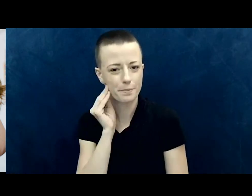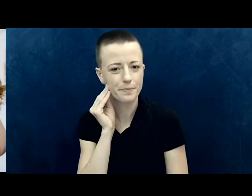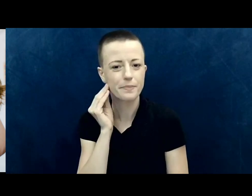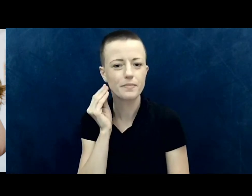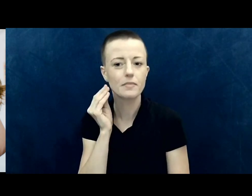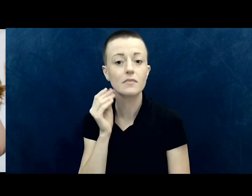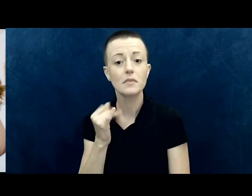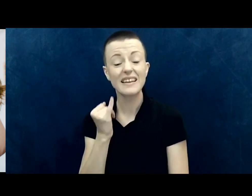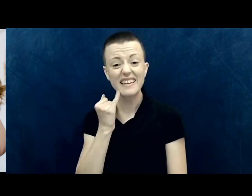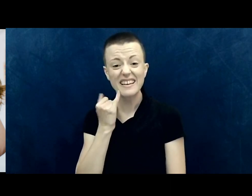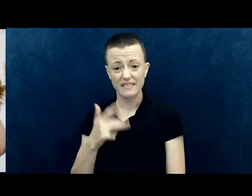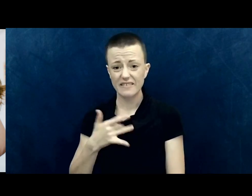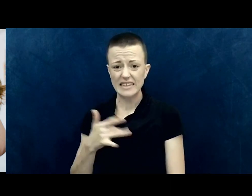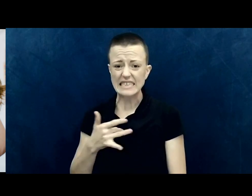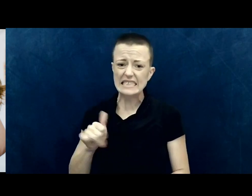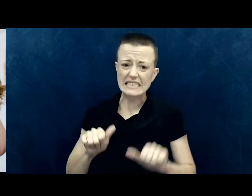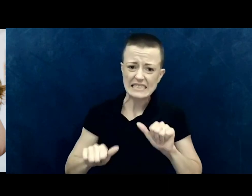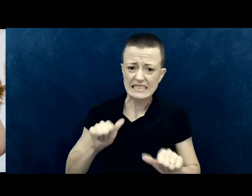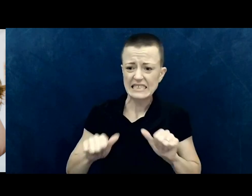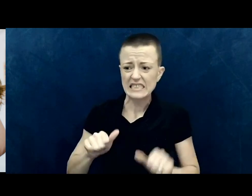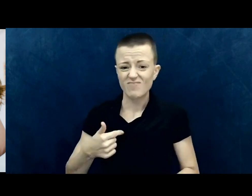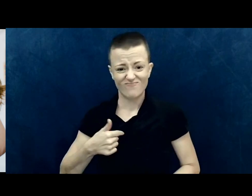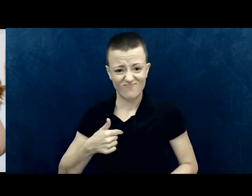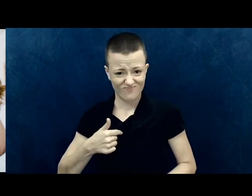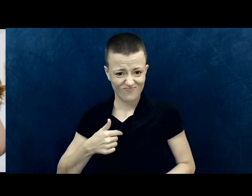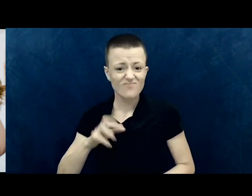If you have severe allergies, you might consider waiting for 30 minutes.